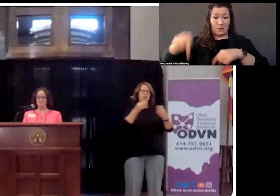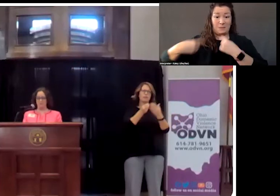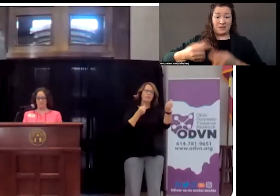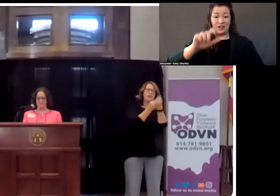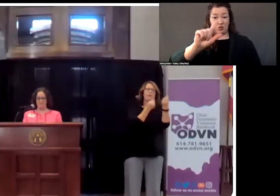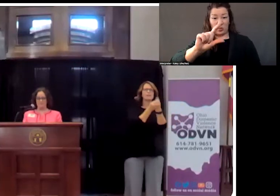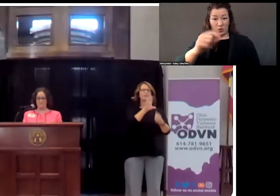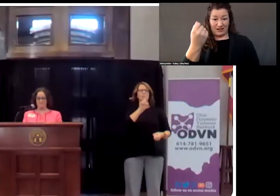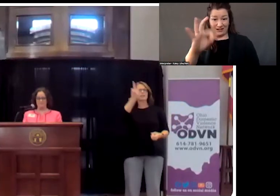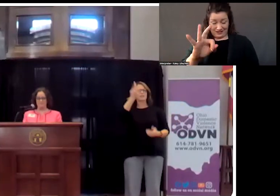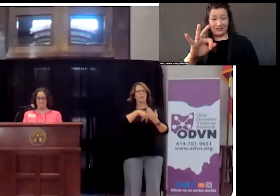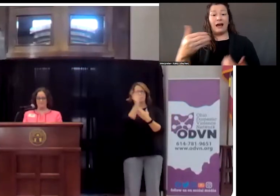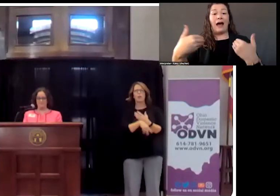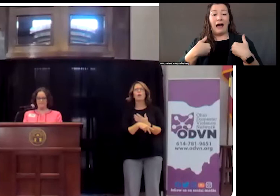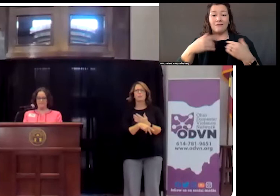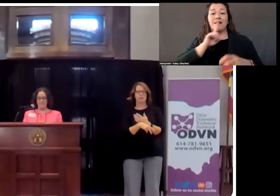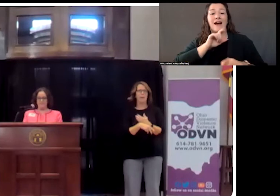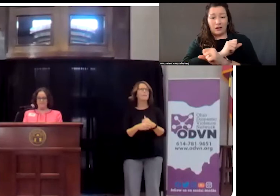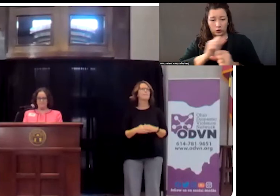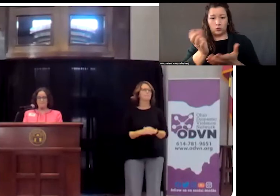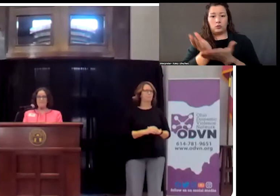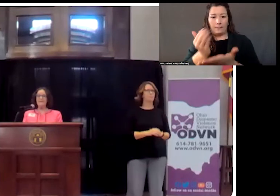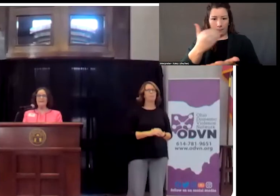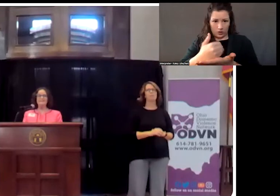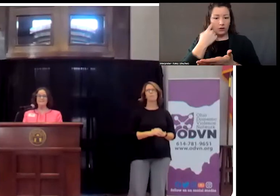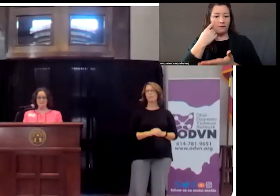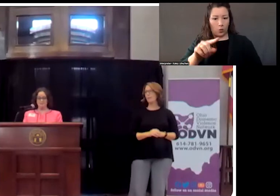programs, and last year,